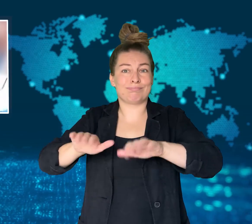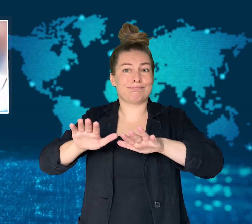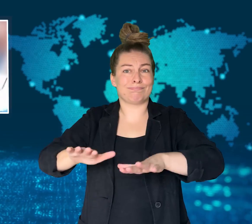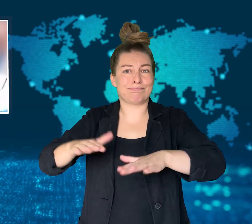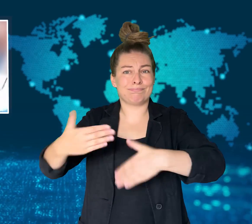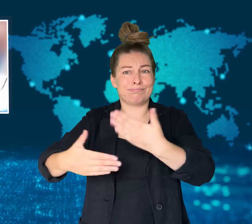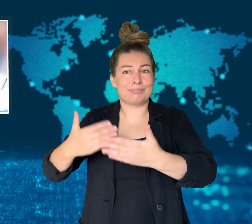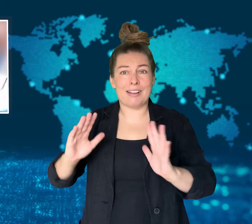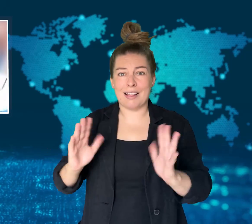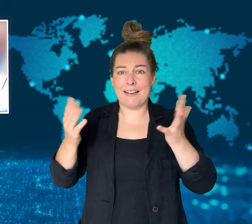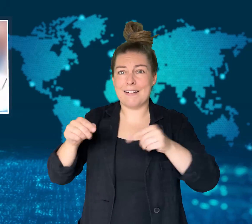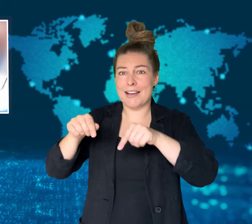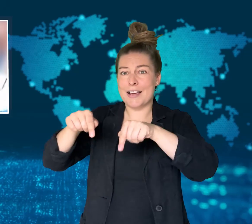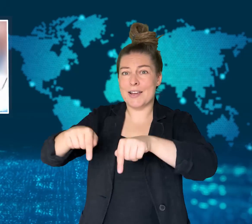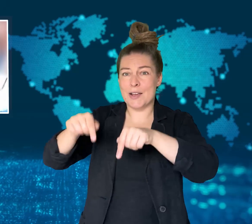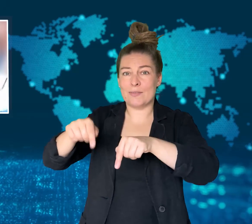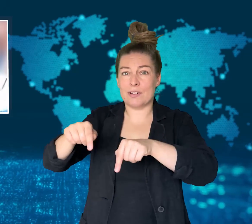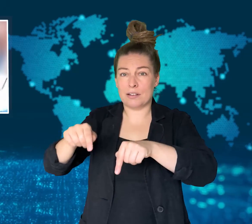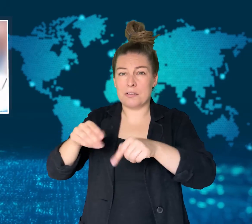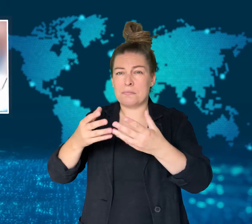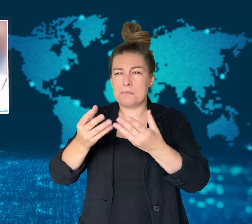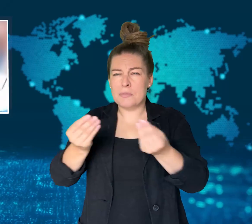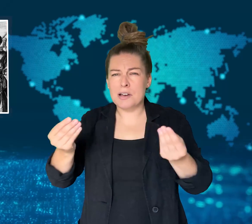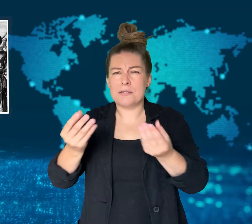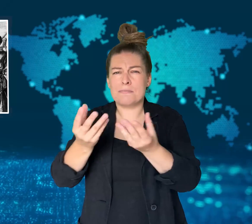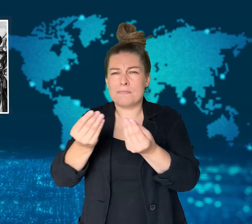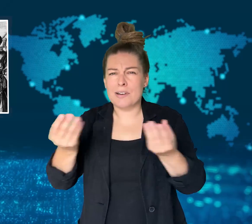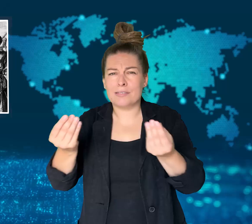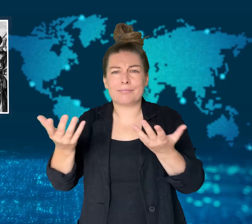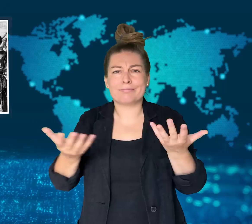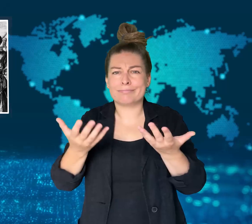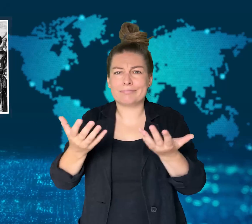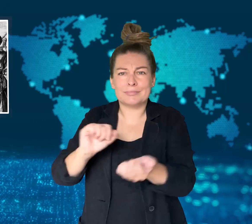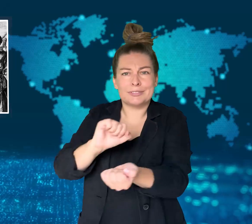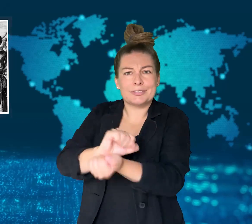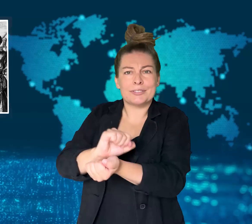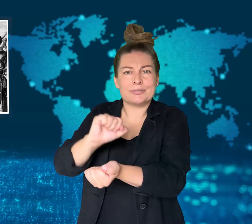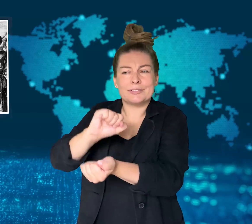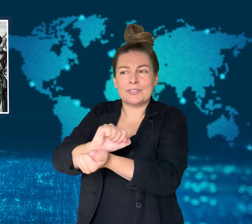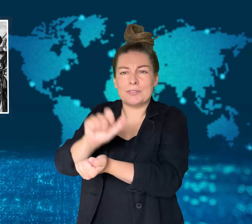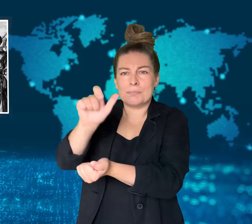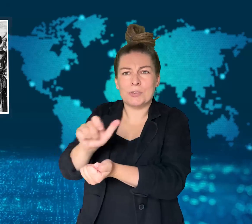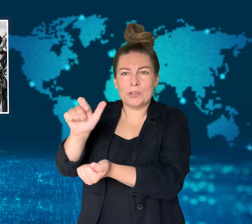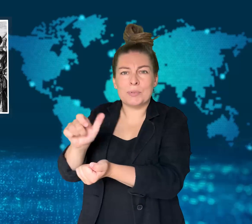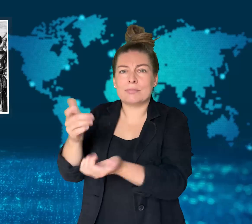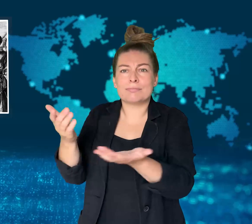Thousands of enslaved people were brought there from southeast Asia,